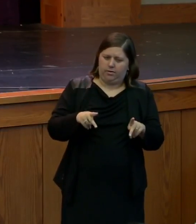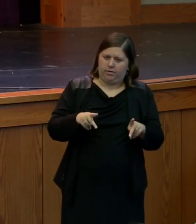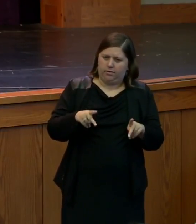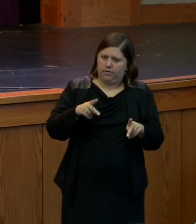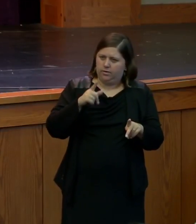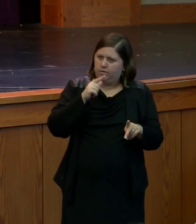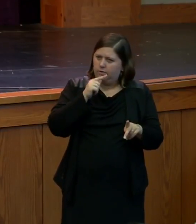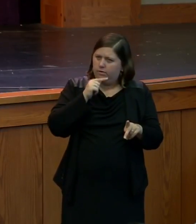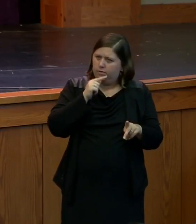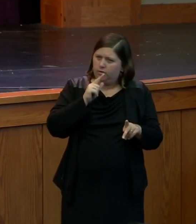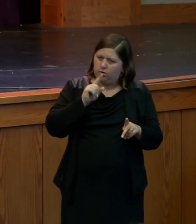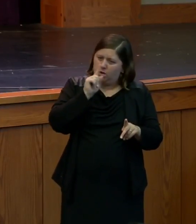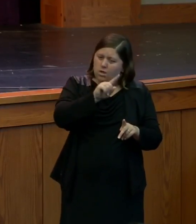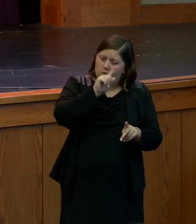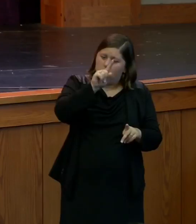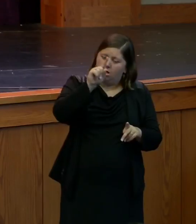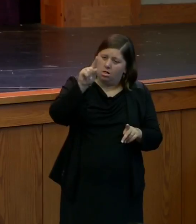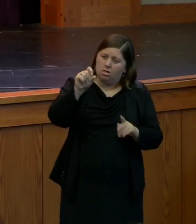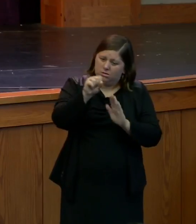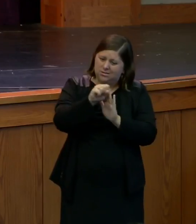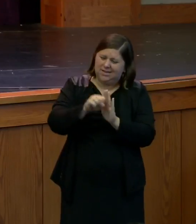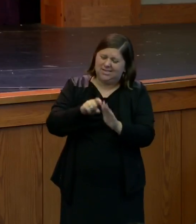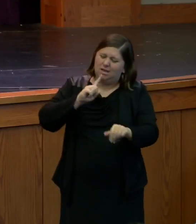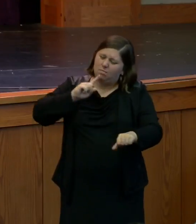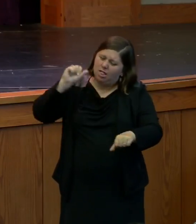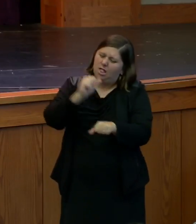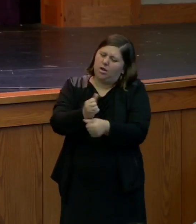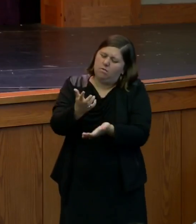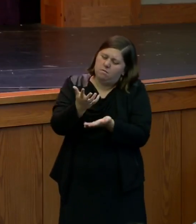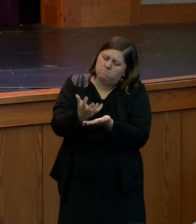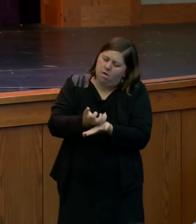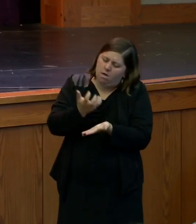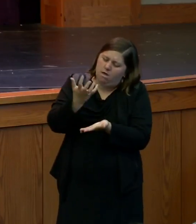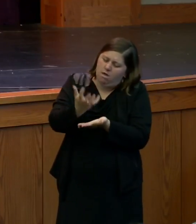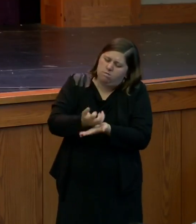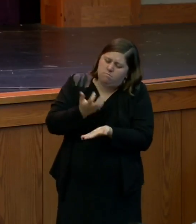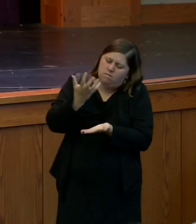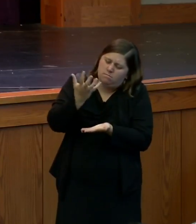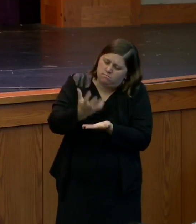STATES AND LITERALLY BEGGED FOR THEM TO SUPPORT STATEHOOD.